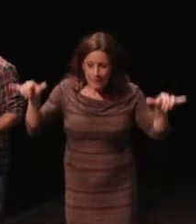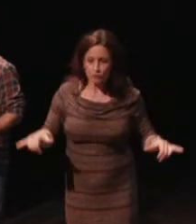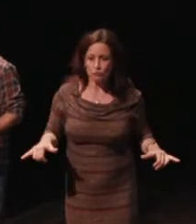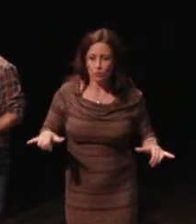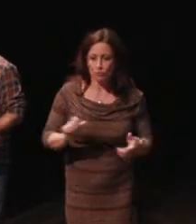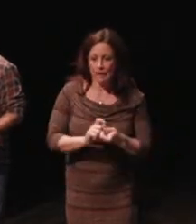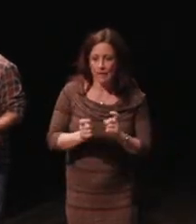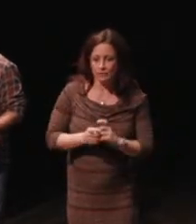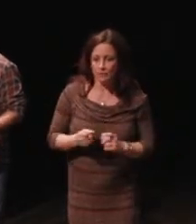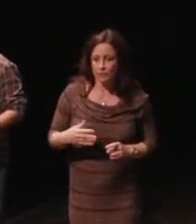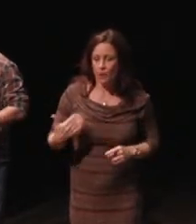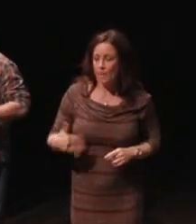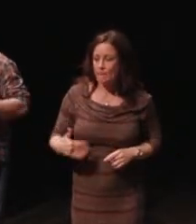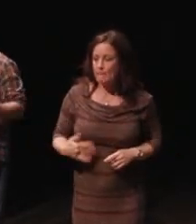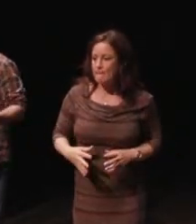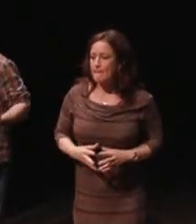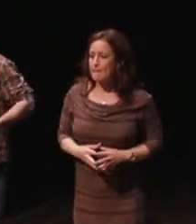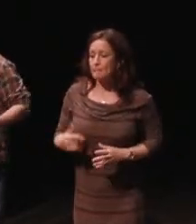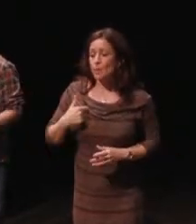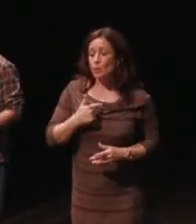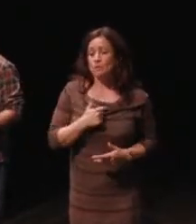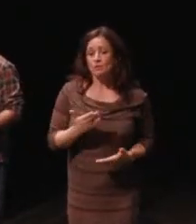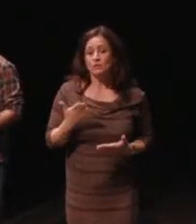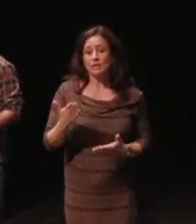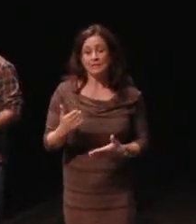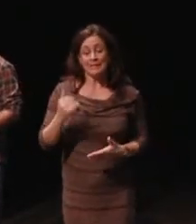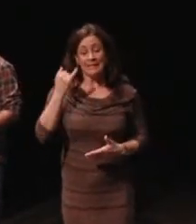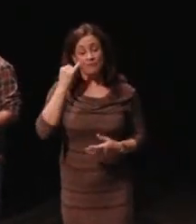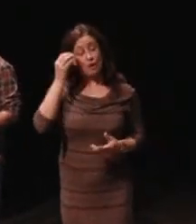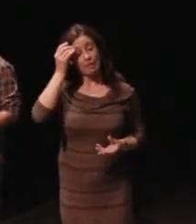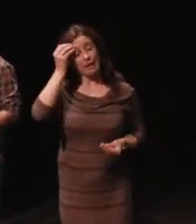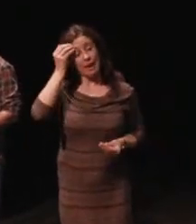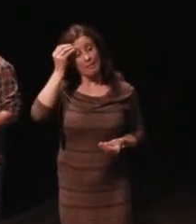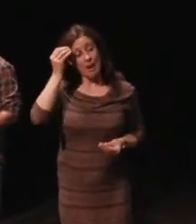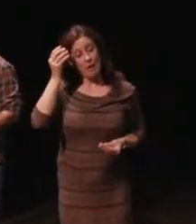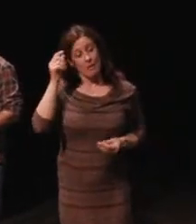So, what we're suggesting is that if you're thinking about this kind of